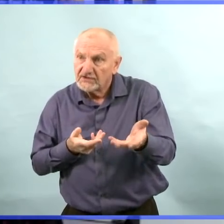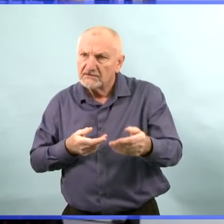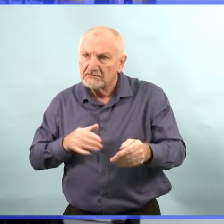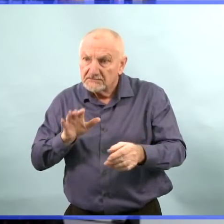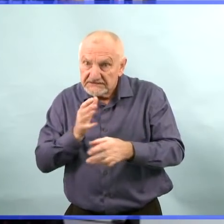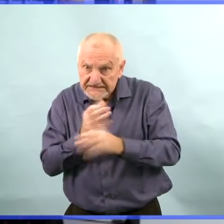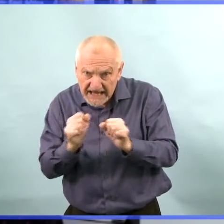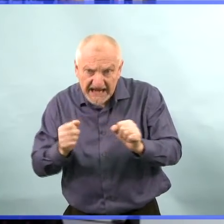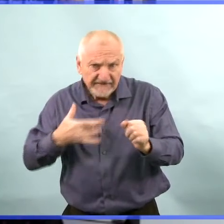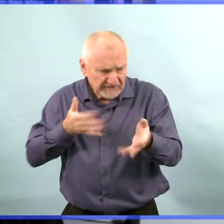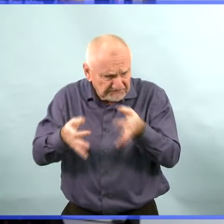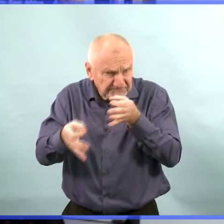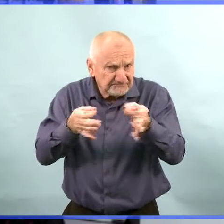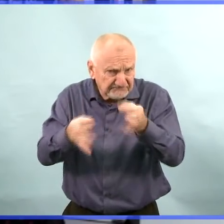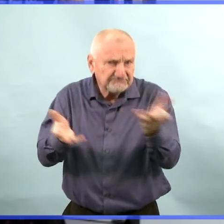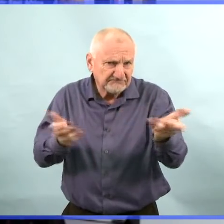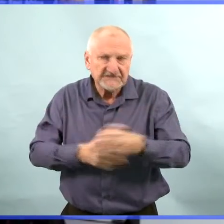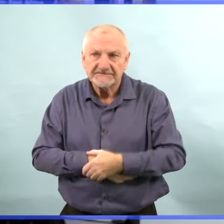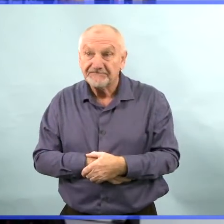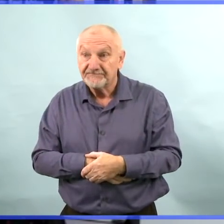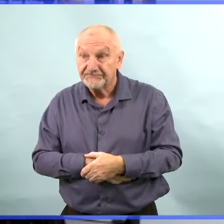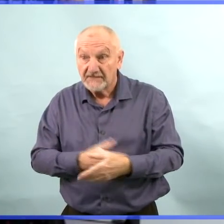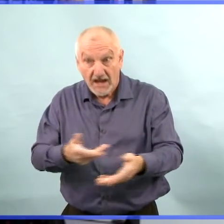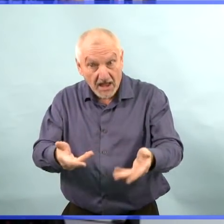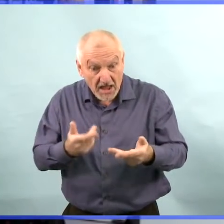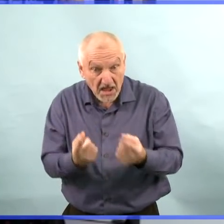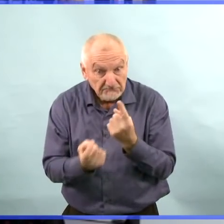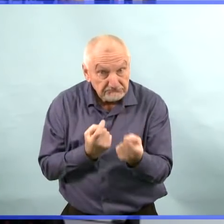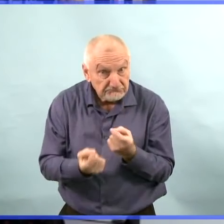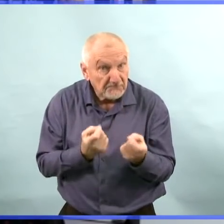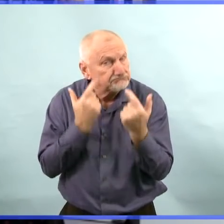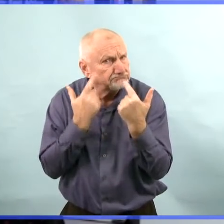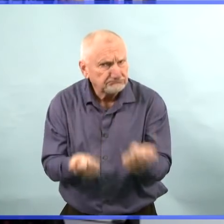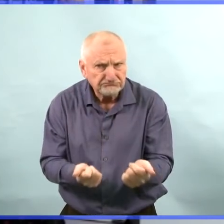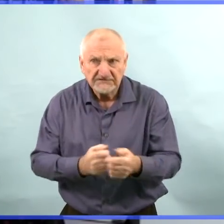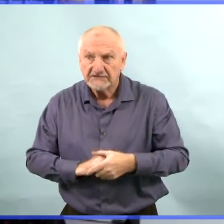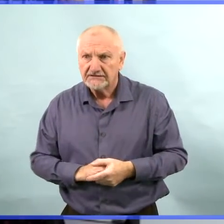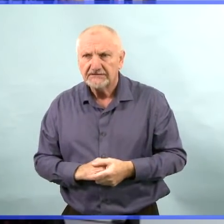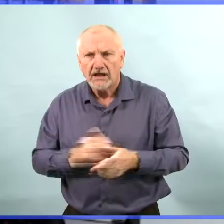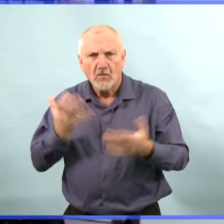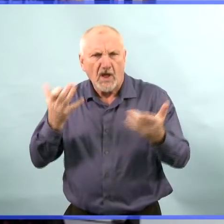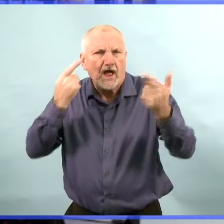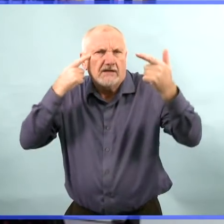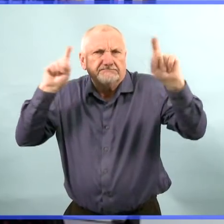them to ask questions will make for a productive conversation that values your child's concerns